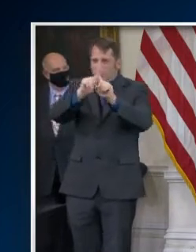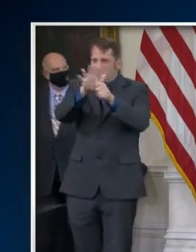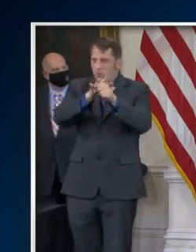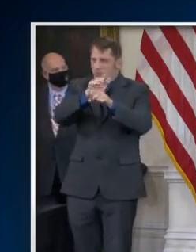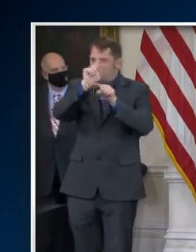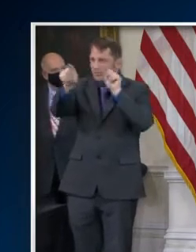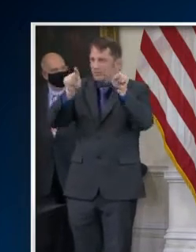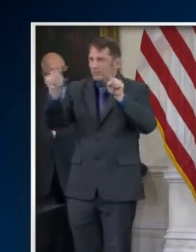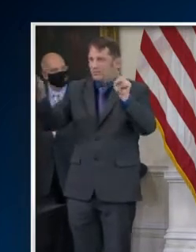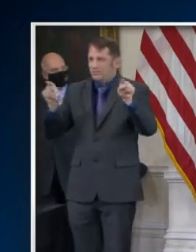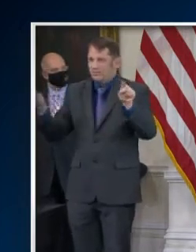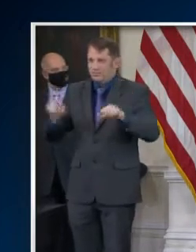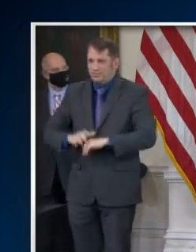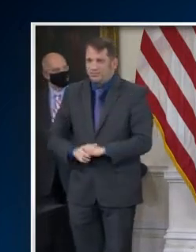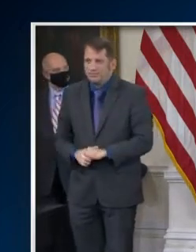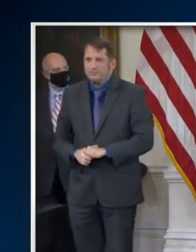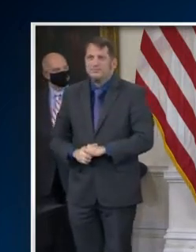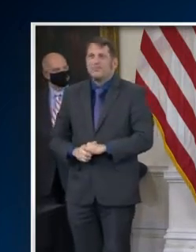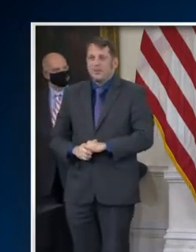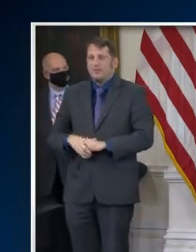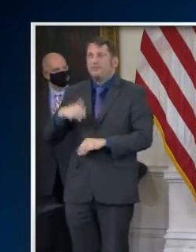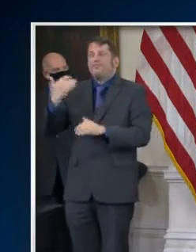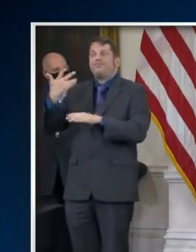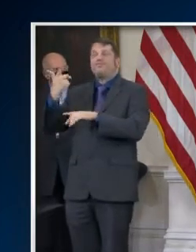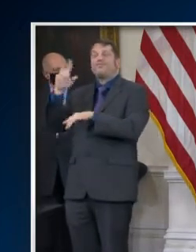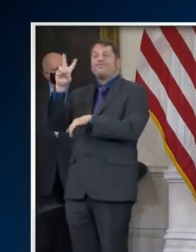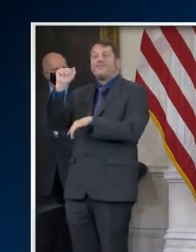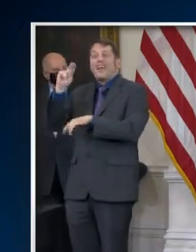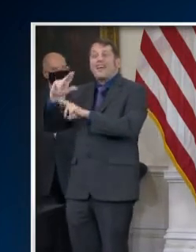TO INCLUDE OUR WOMEN BILL CLINICS.